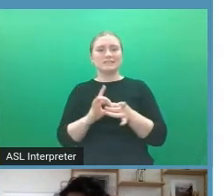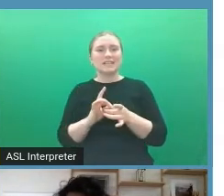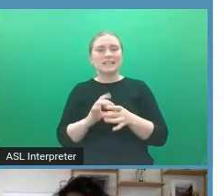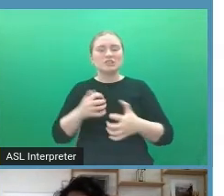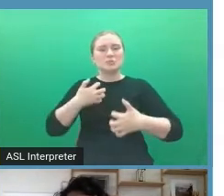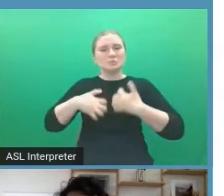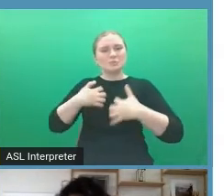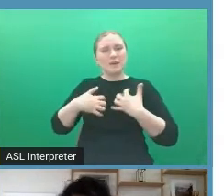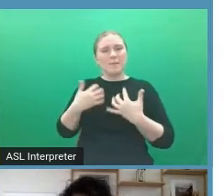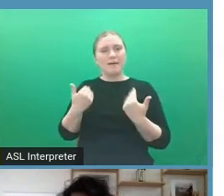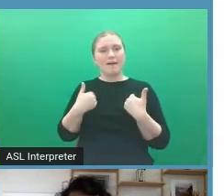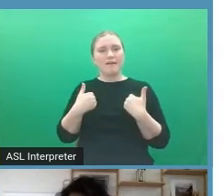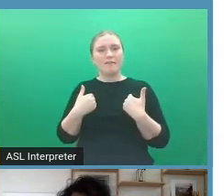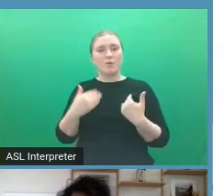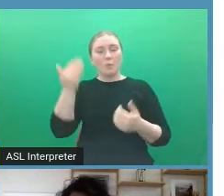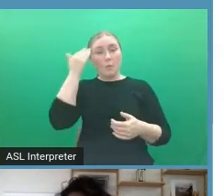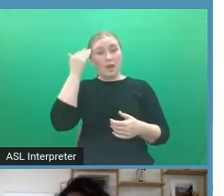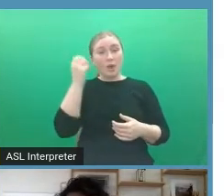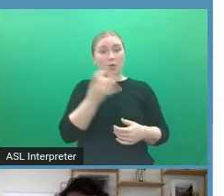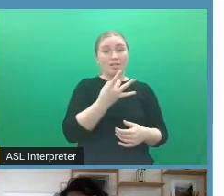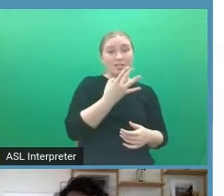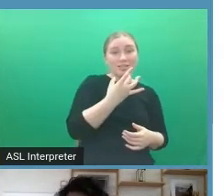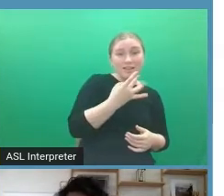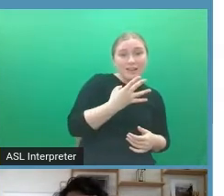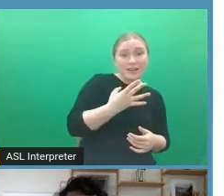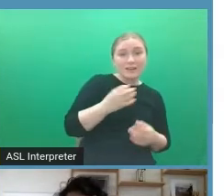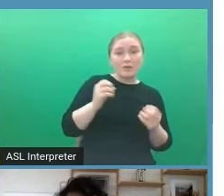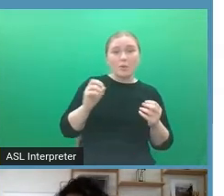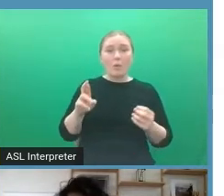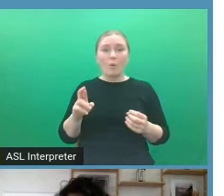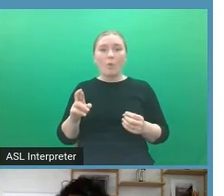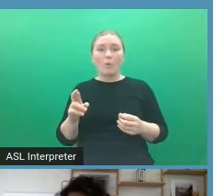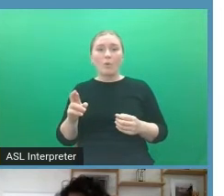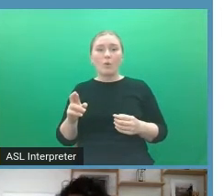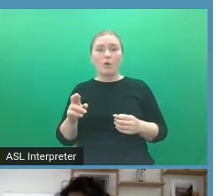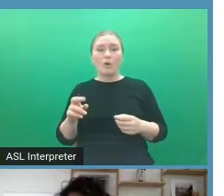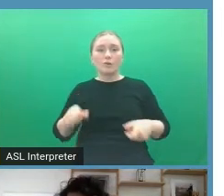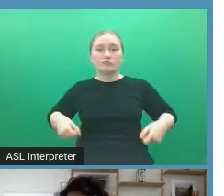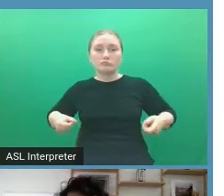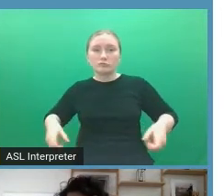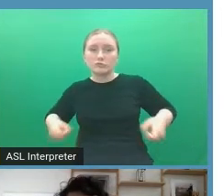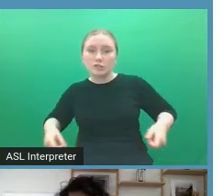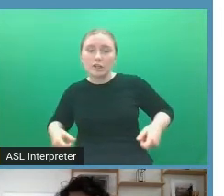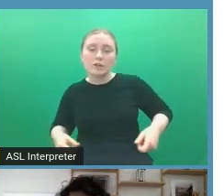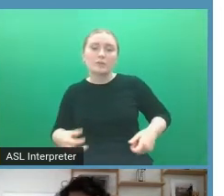like what the lighting scenarios might be, how we manage humidity and temperature controls, sound in